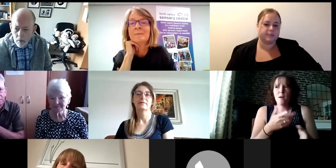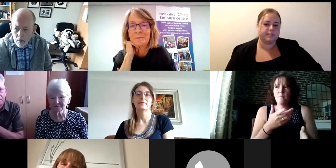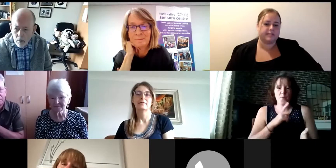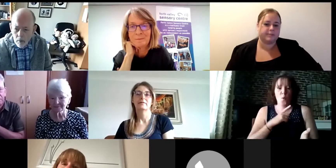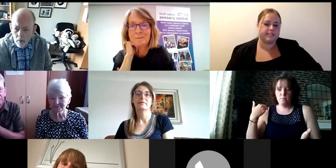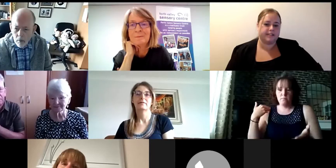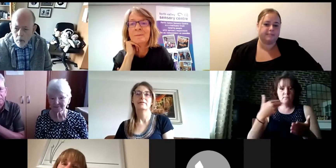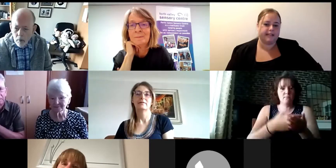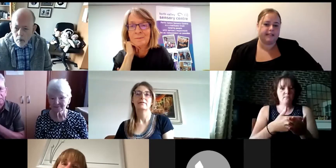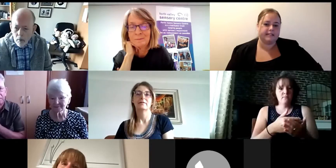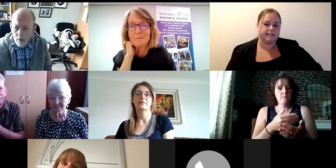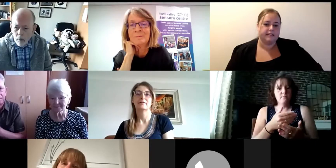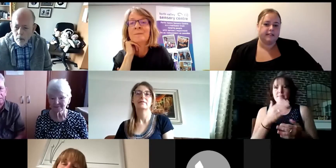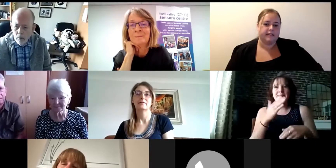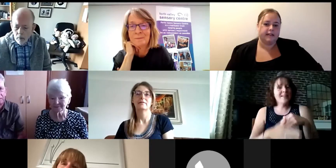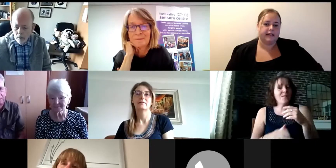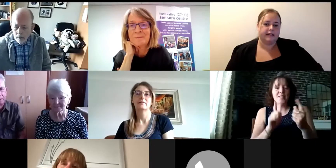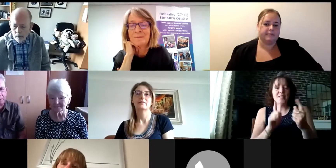with deafblind